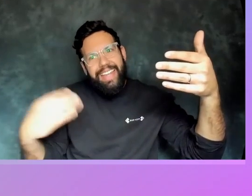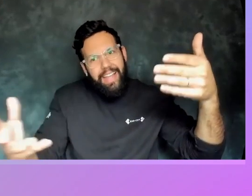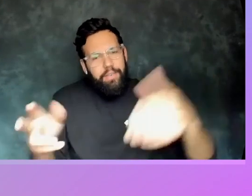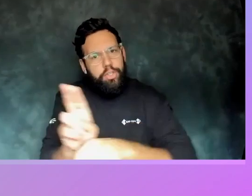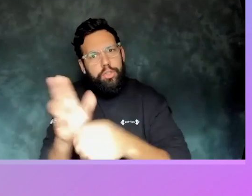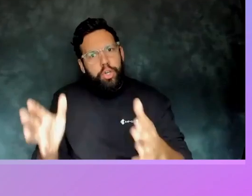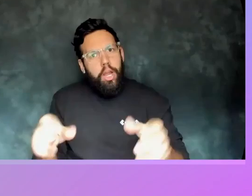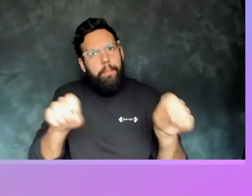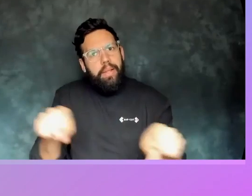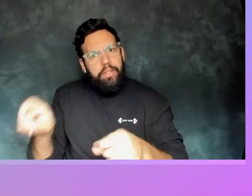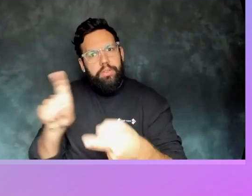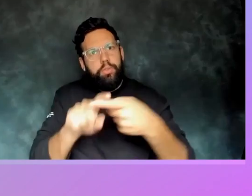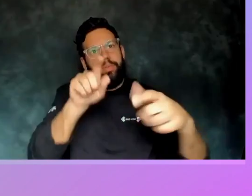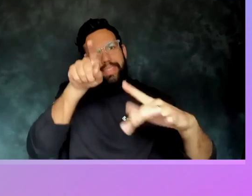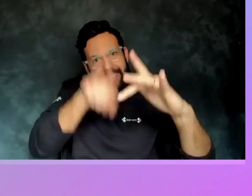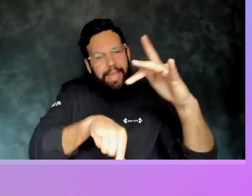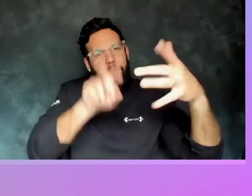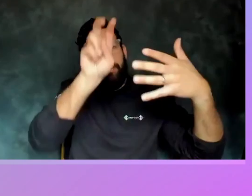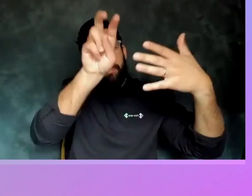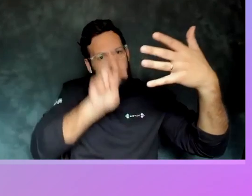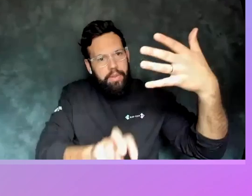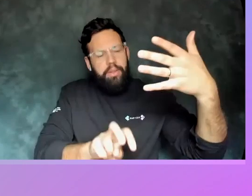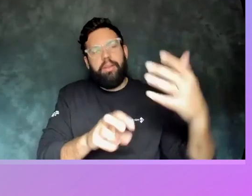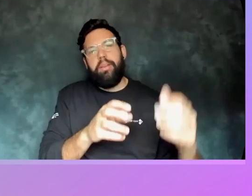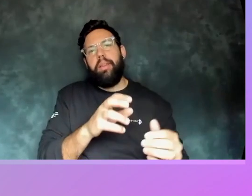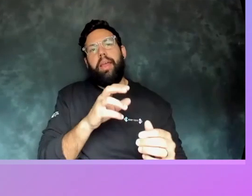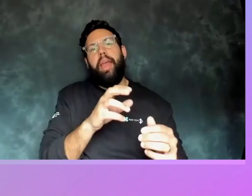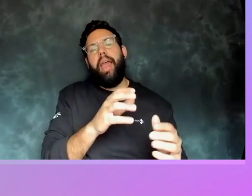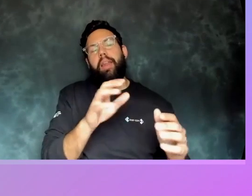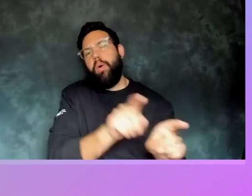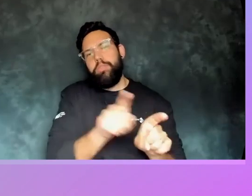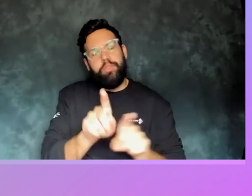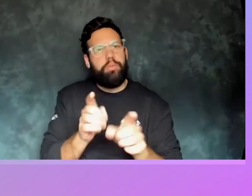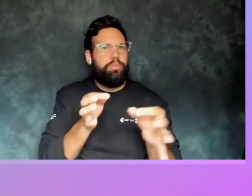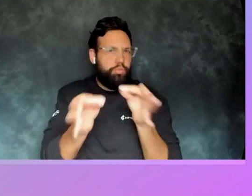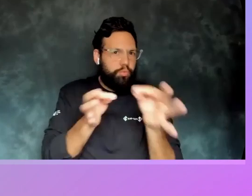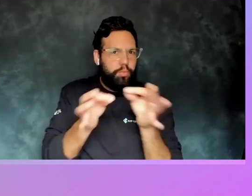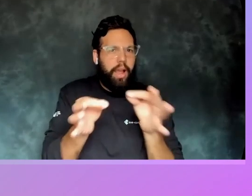the whole outline not make sense to the person using it. There's a little bit of gray interpretation where I am just